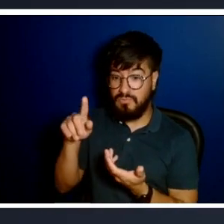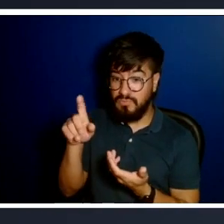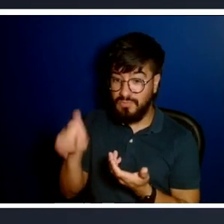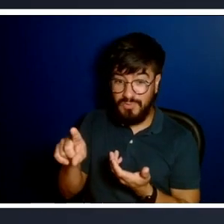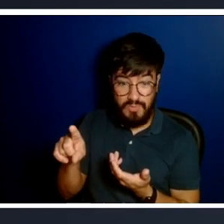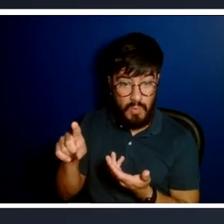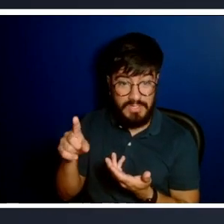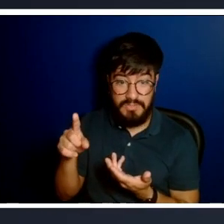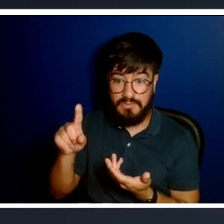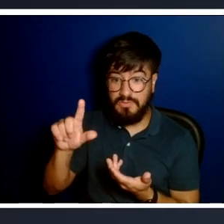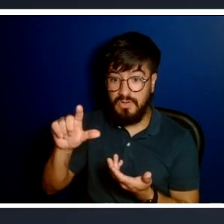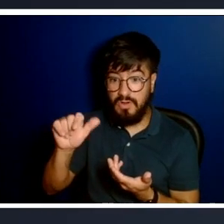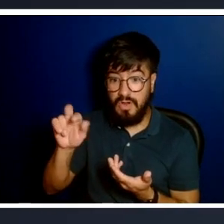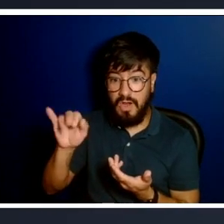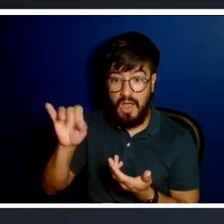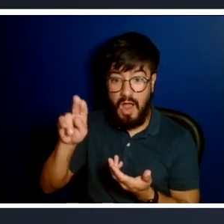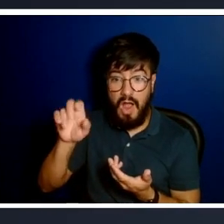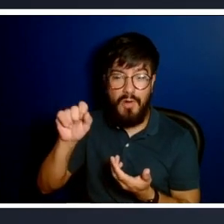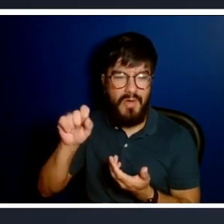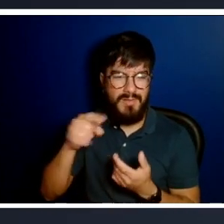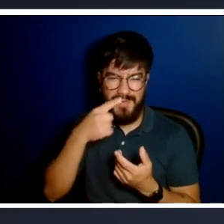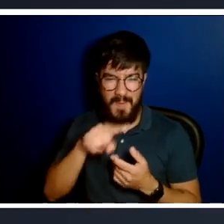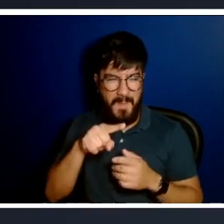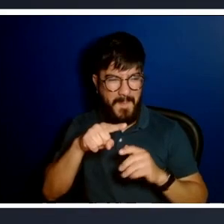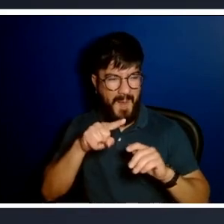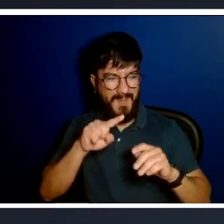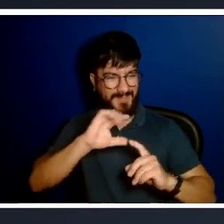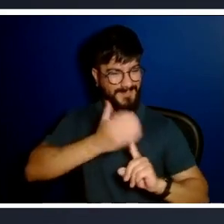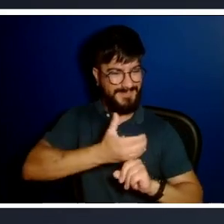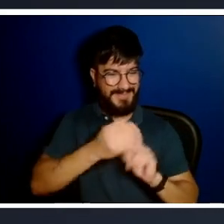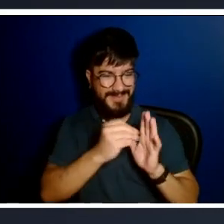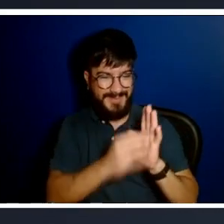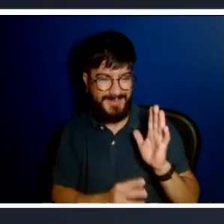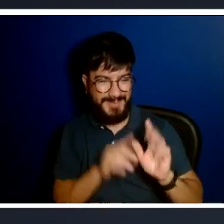like the students would? Laura Hernandez: